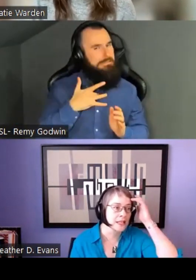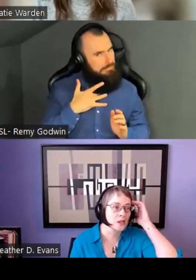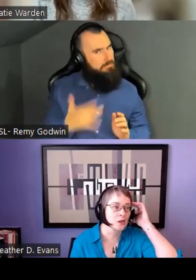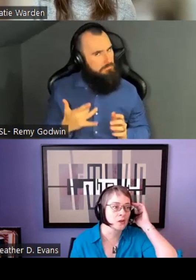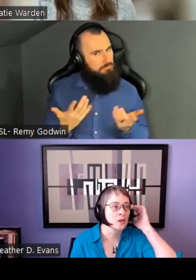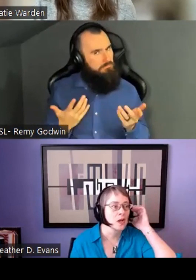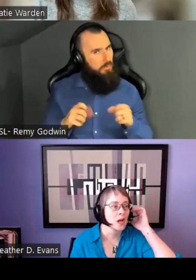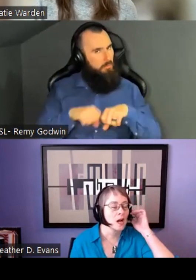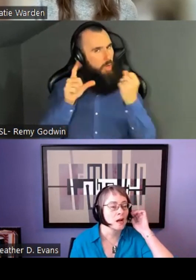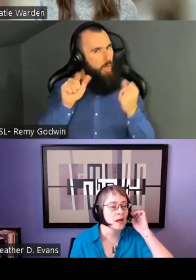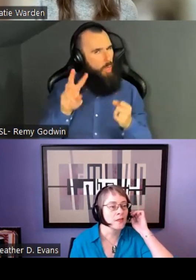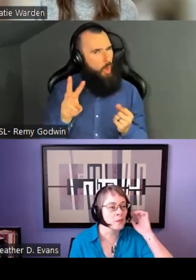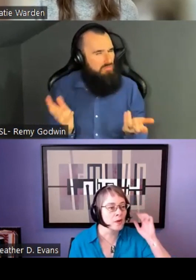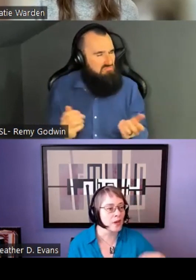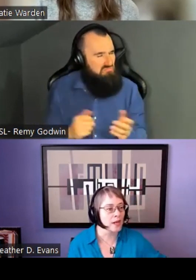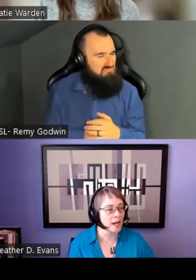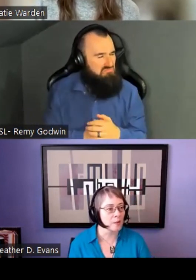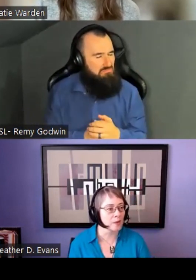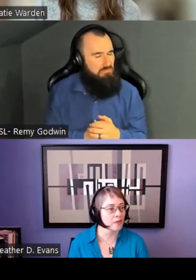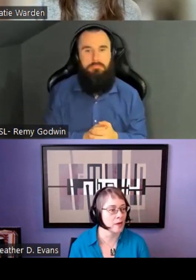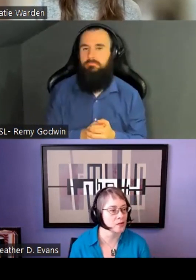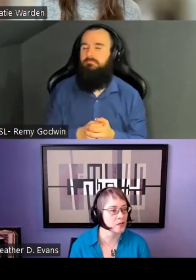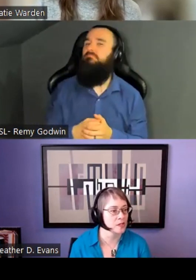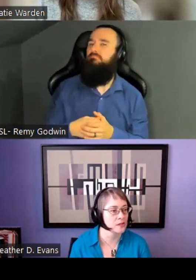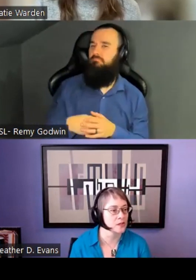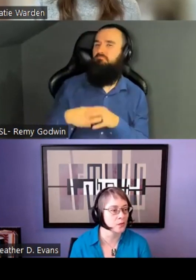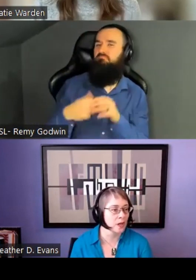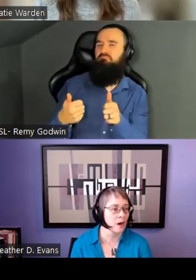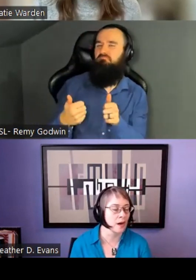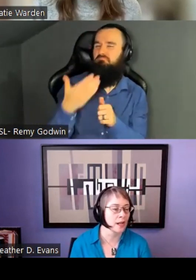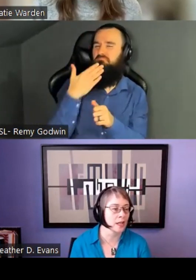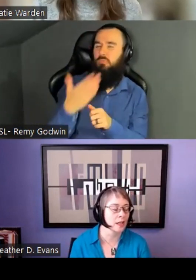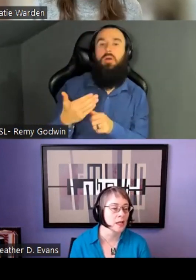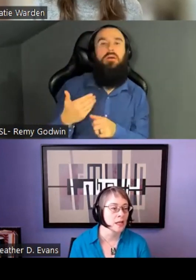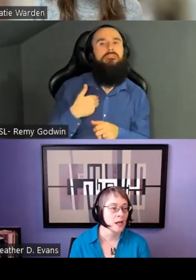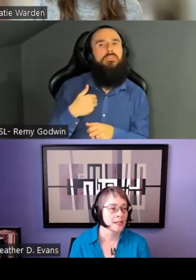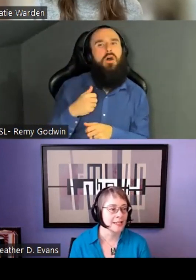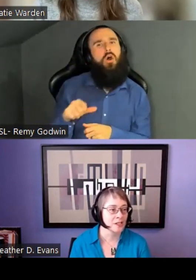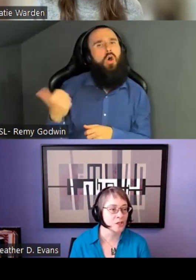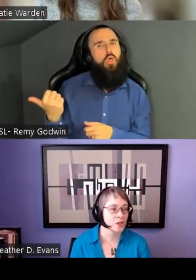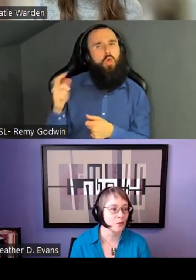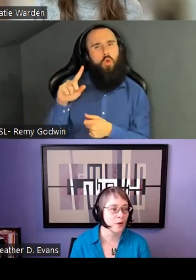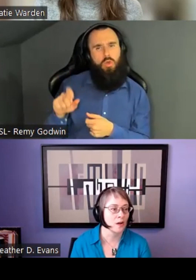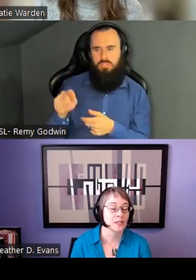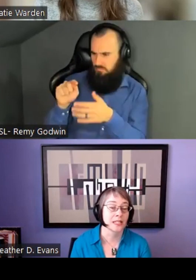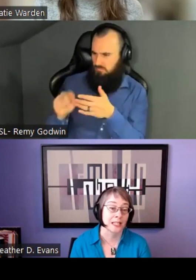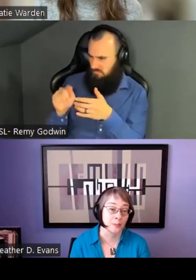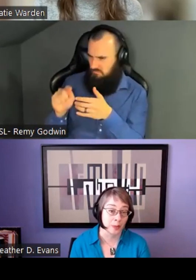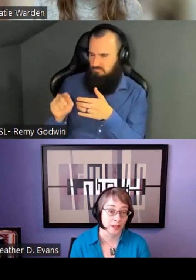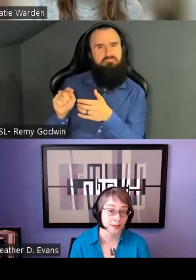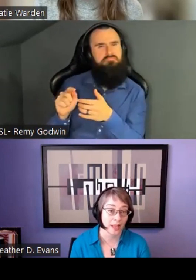Thank you. And then we've got a couple of questions regarding tension around HIPAA